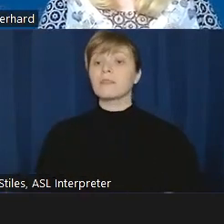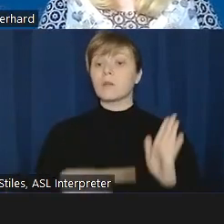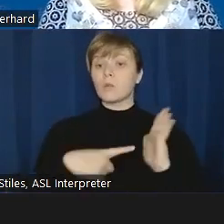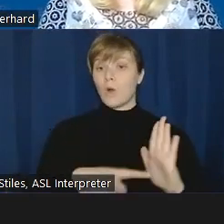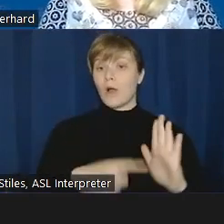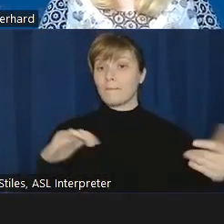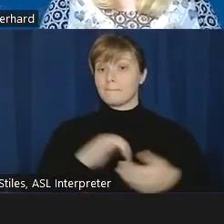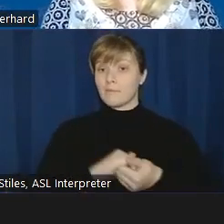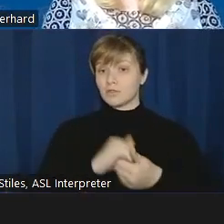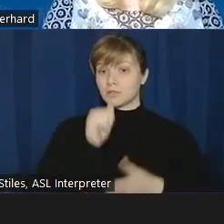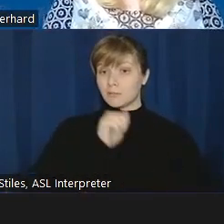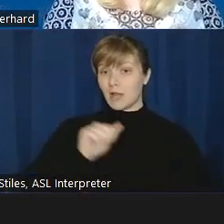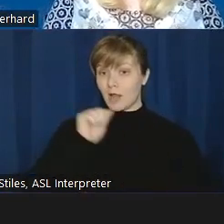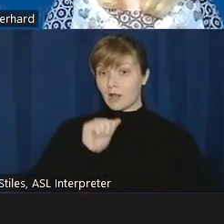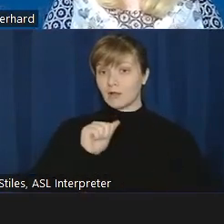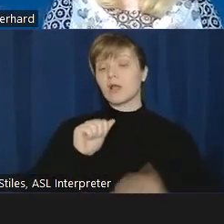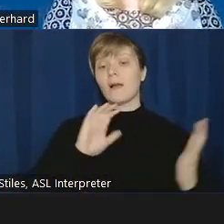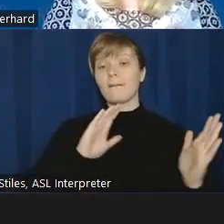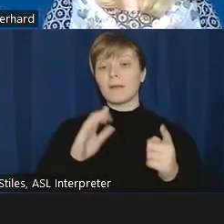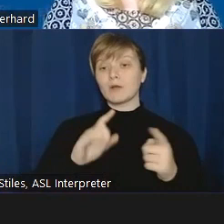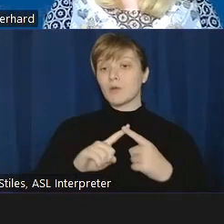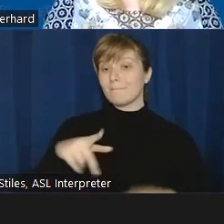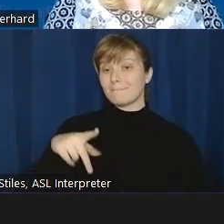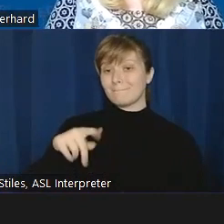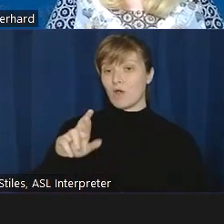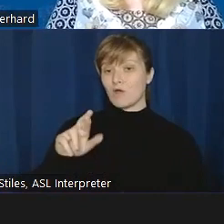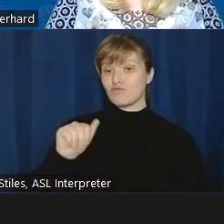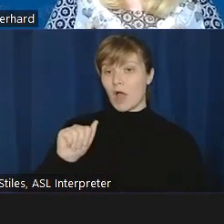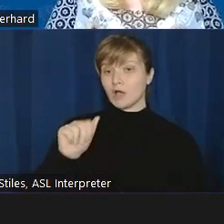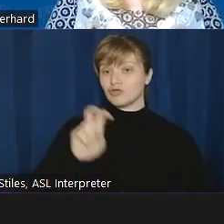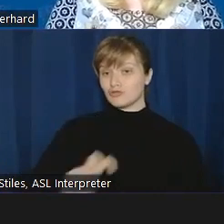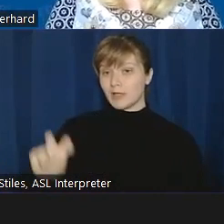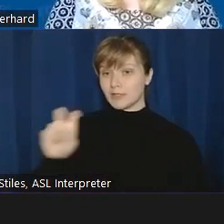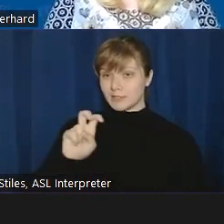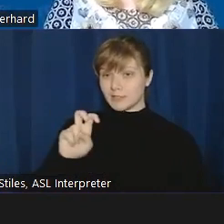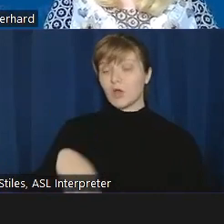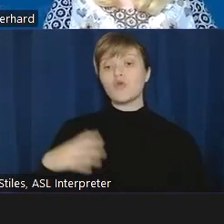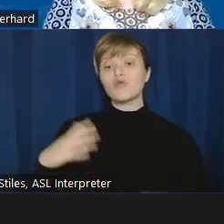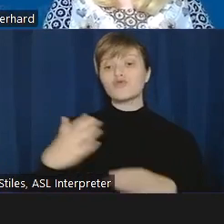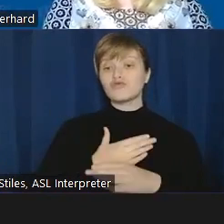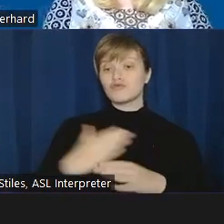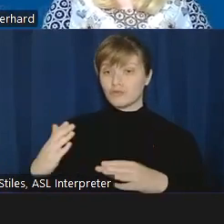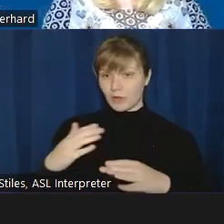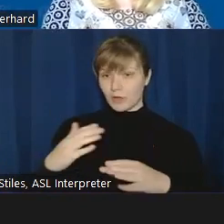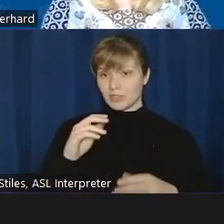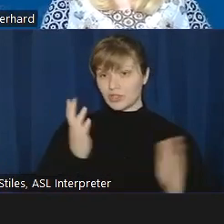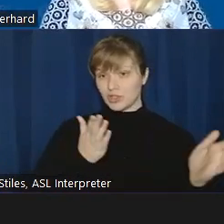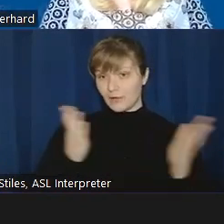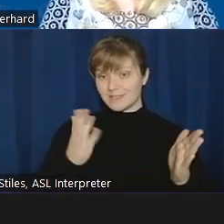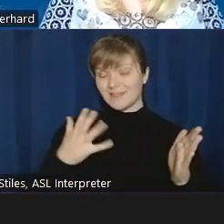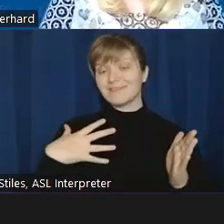paratransit, rideshare services, and fixed route buses to serve one underserved community, and one